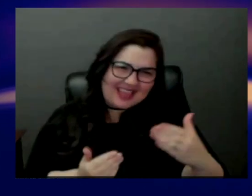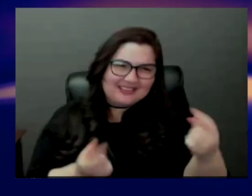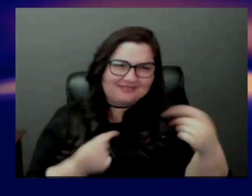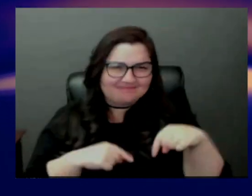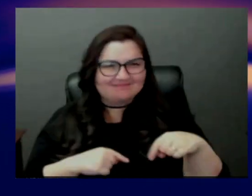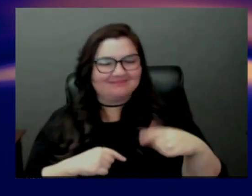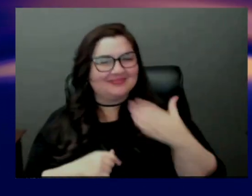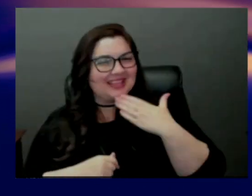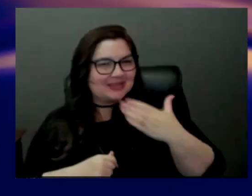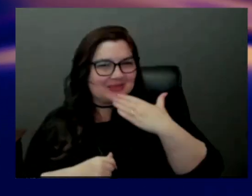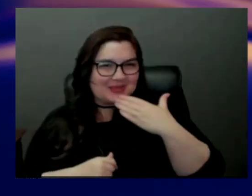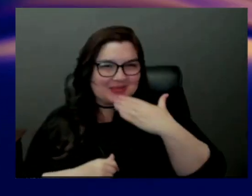Thank you.